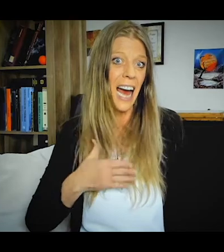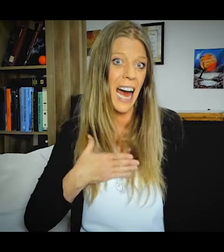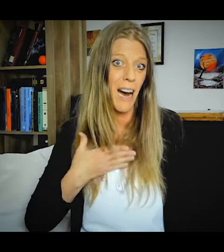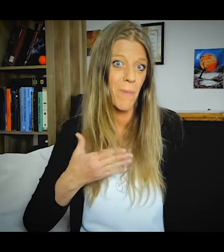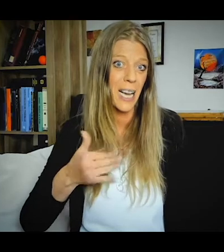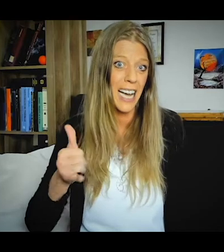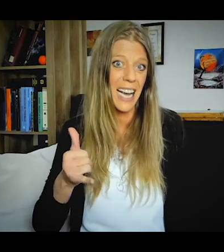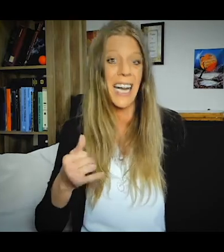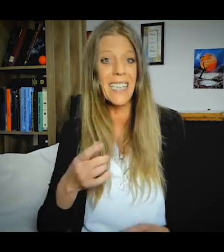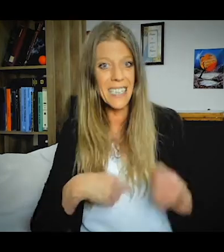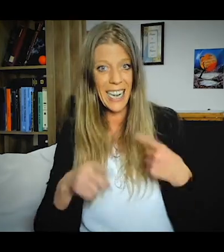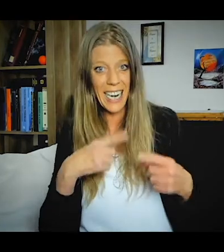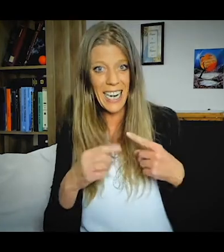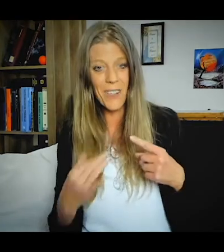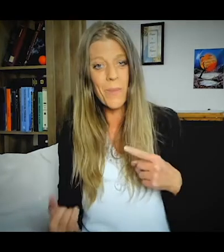Happy Signing!